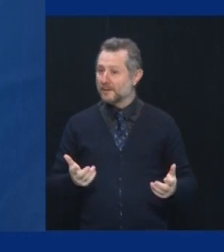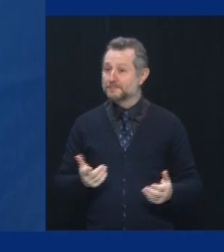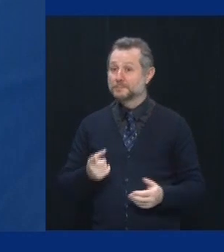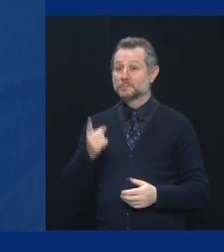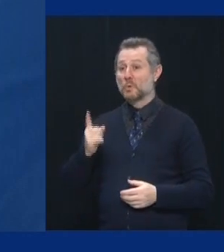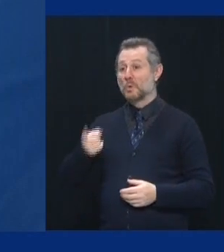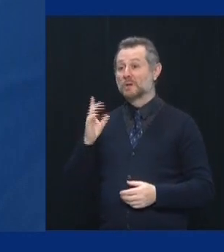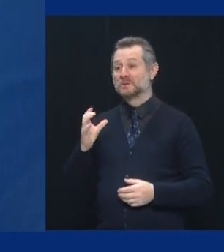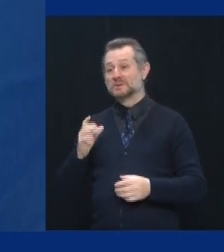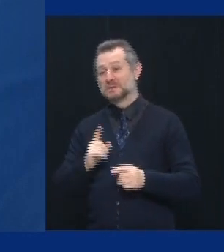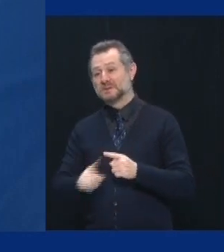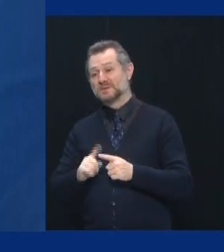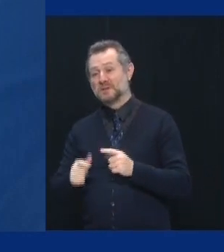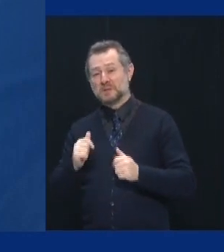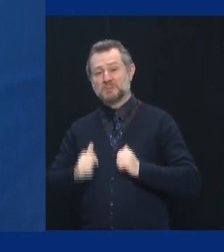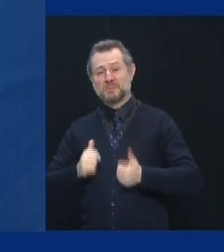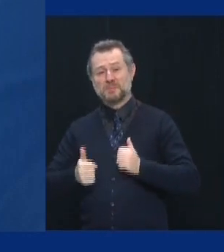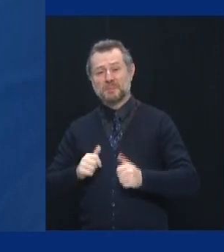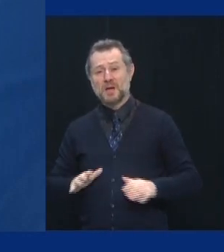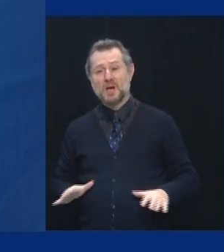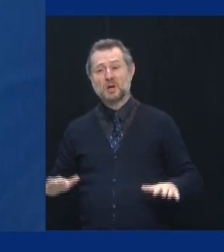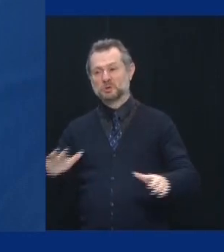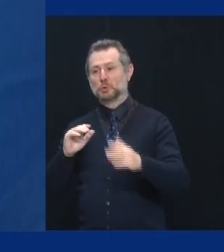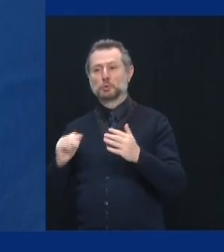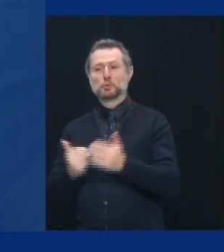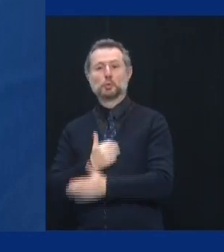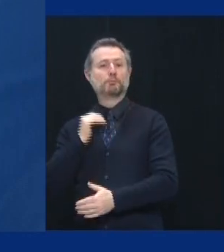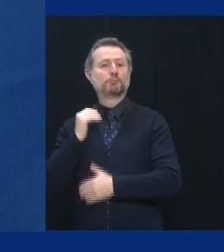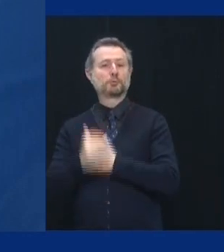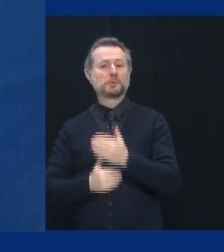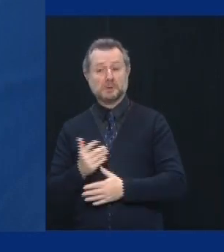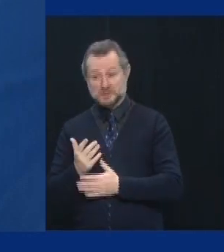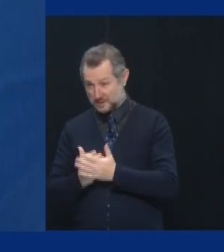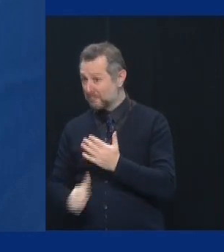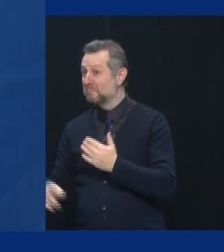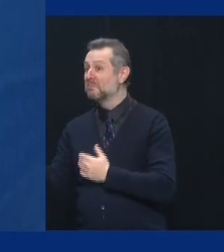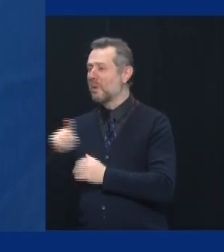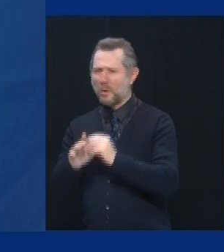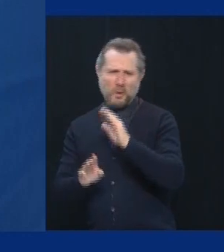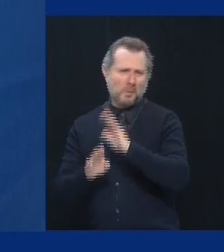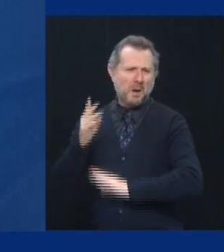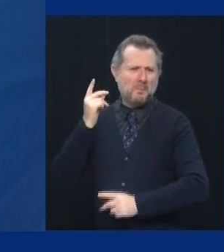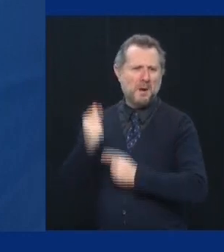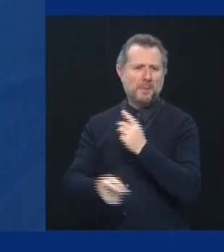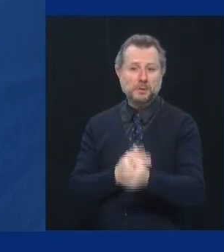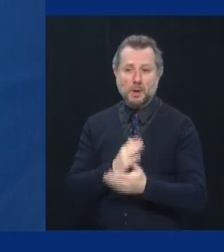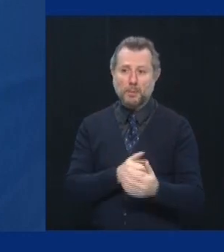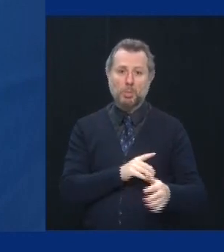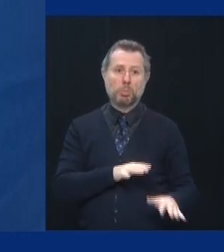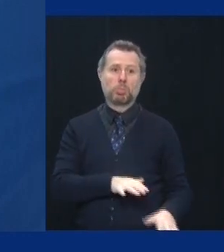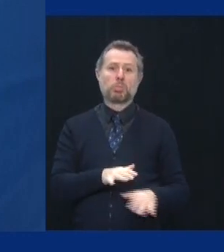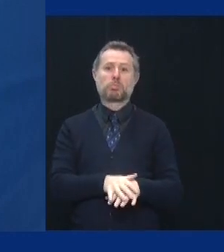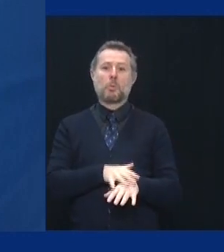DIFFERENCES AND YOU ALSO HAVE PERFORMANCE DIFFERENCES. WHENEVER YOU ASK 100 FACILITIES TO UNDERTAKE A NEW AND